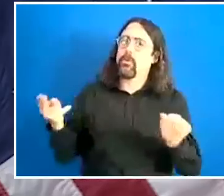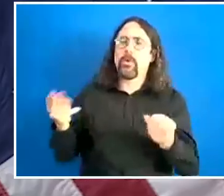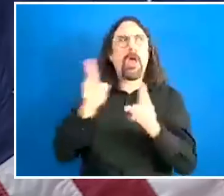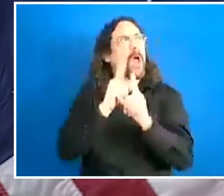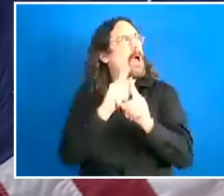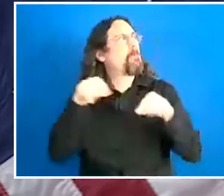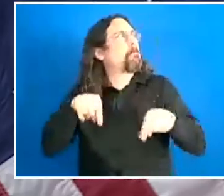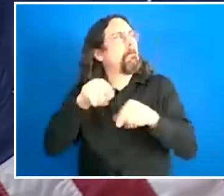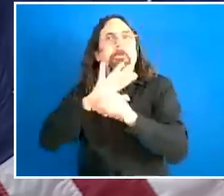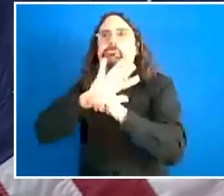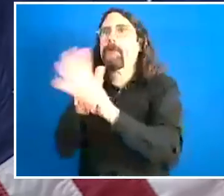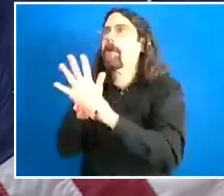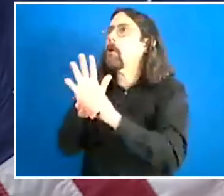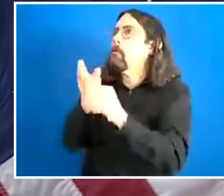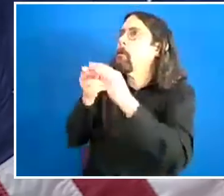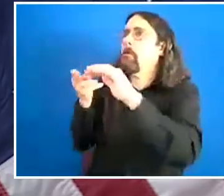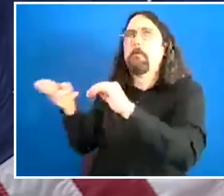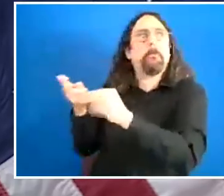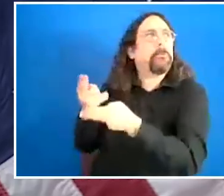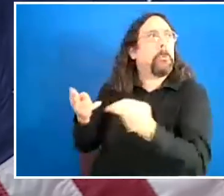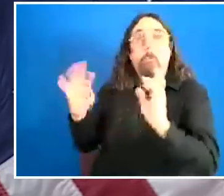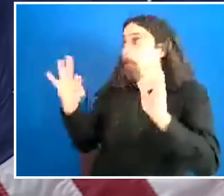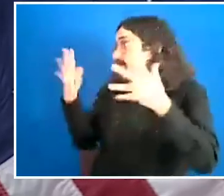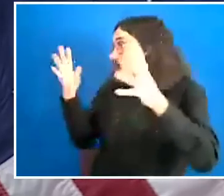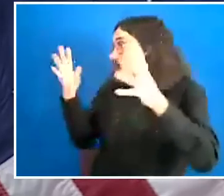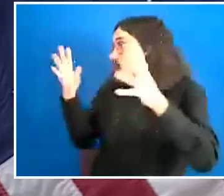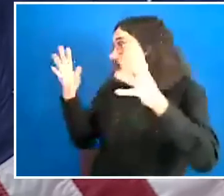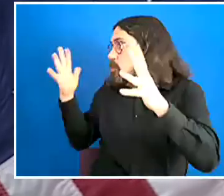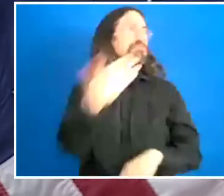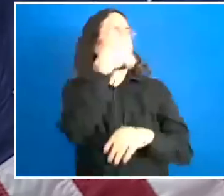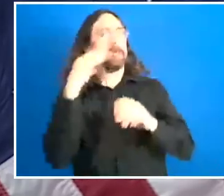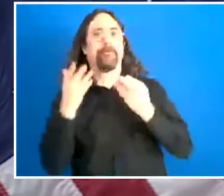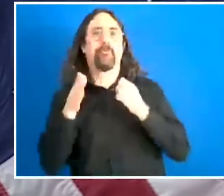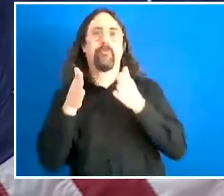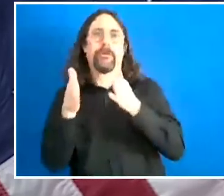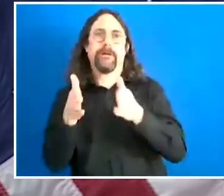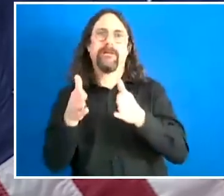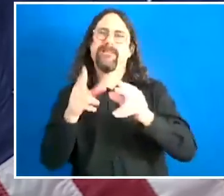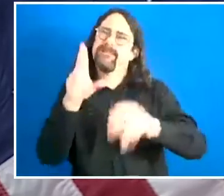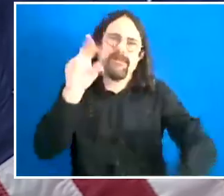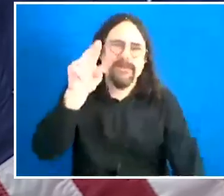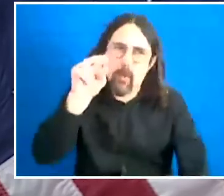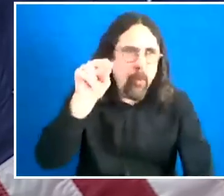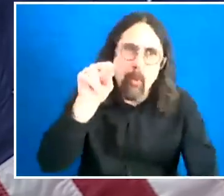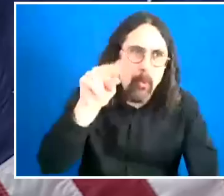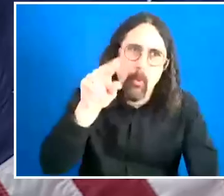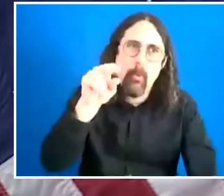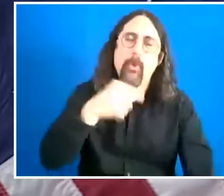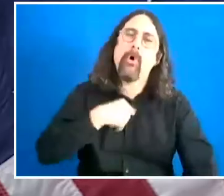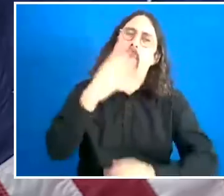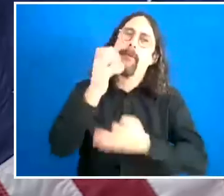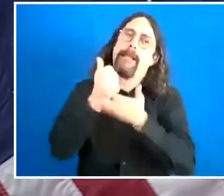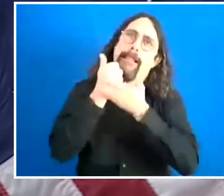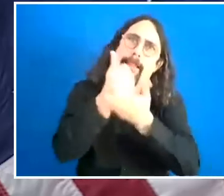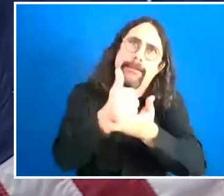THEY NEED, A LOT OF CASES THAT PERSON NEVERG OES BACK TO T HE STREETS AGAIN. THAT'S WHAT WE'RE HERE TO DO. SO THIS IS CRUCIAL TO THE